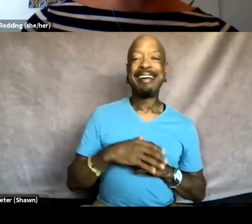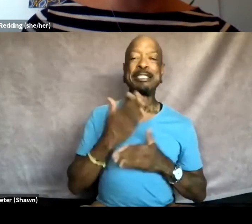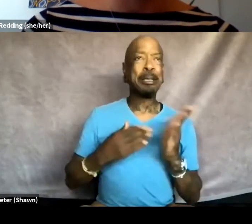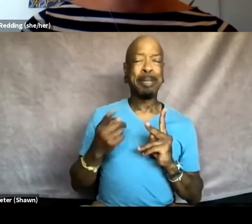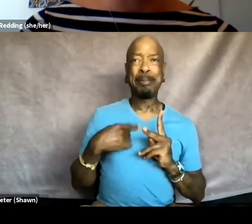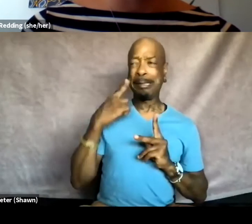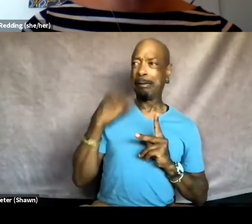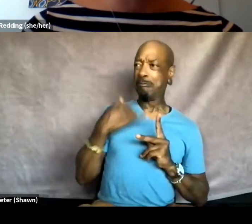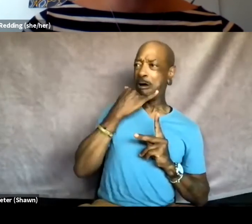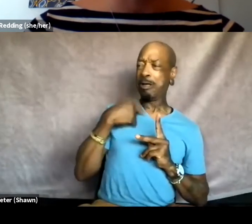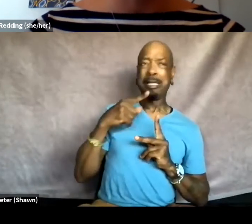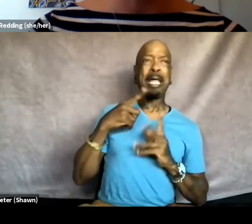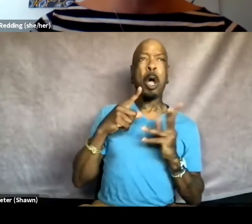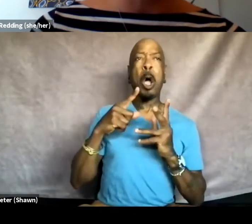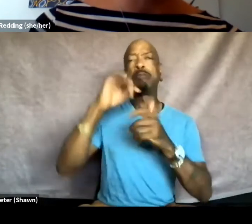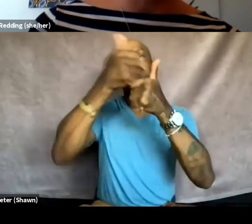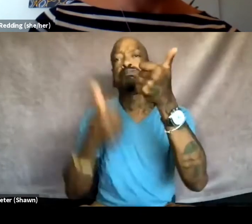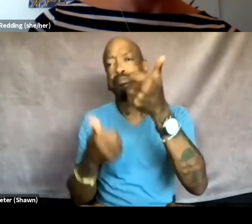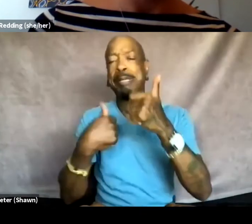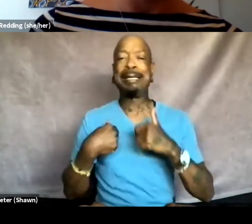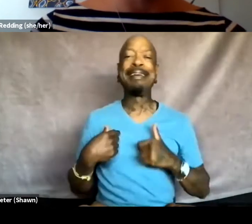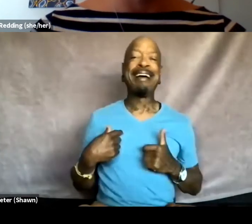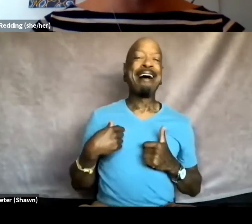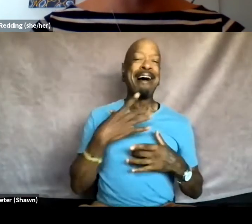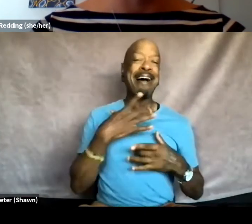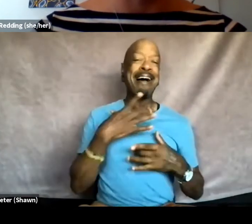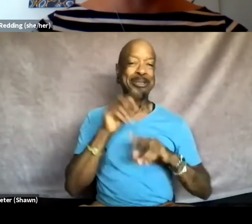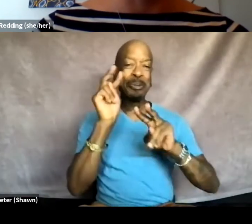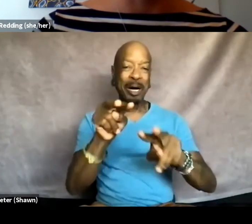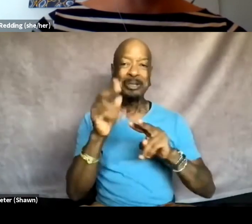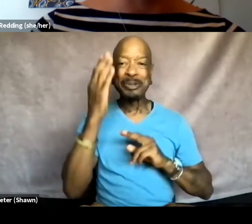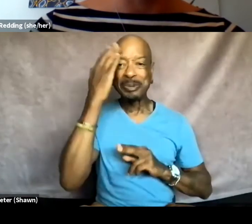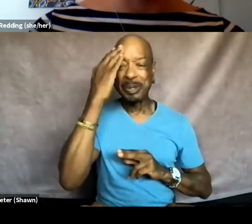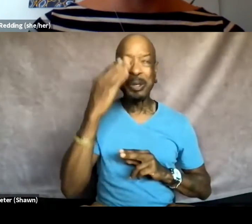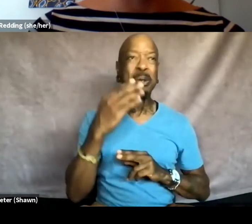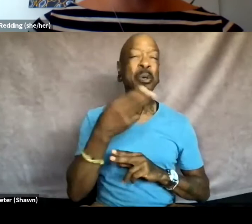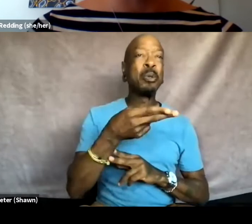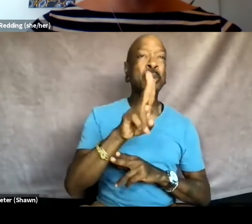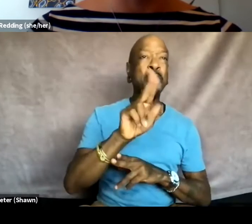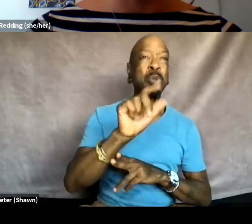Keah Brown: I like to watch, you know Netflix and Hulu and in my free time, sometimes I